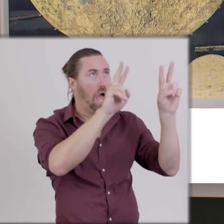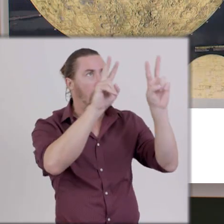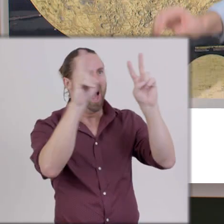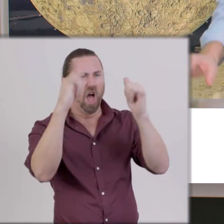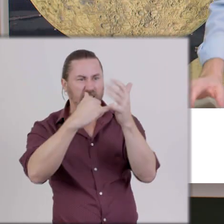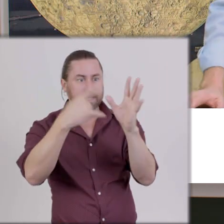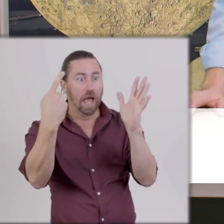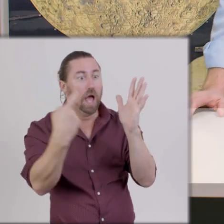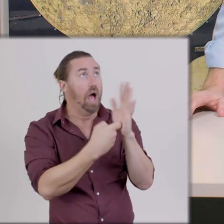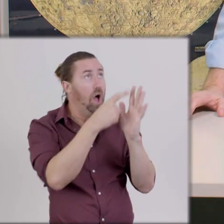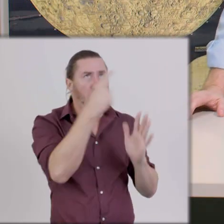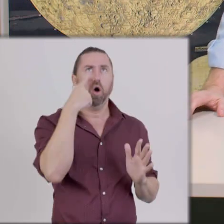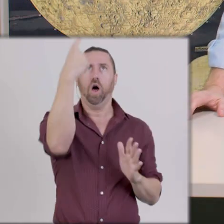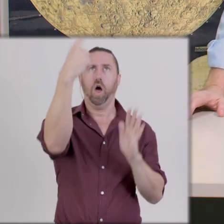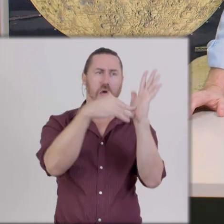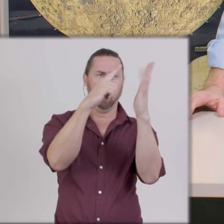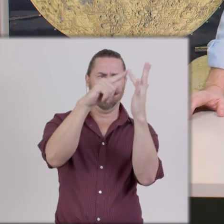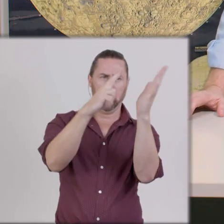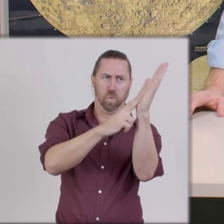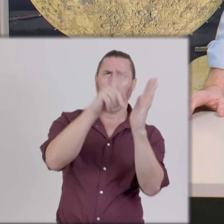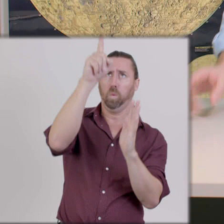we can see the moon. The moon isn't a star.